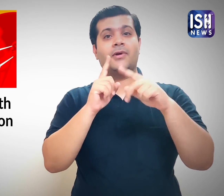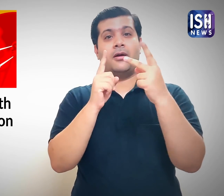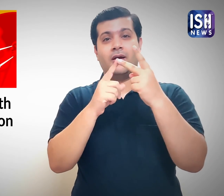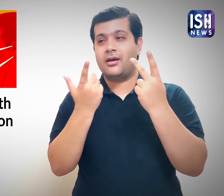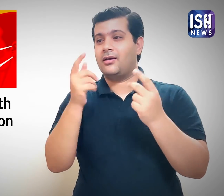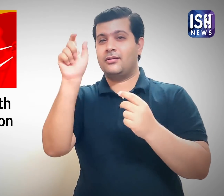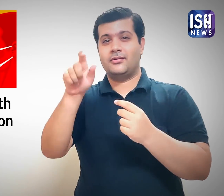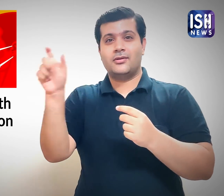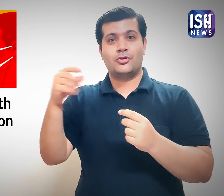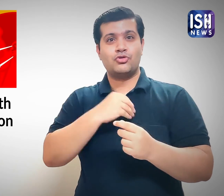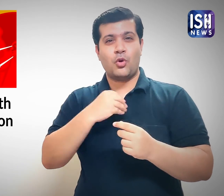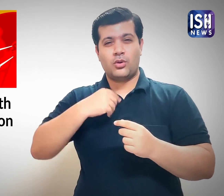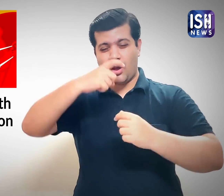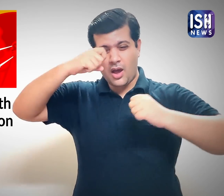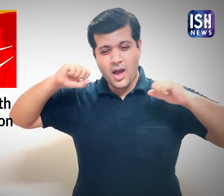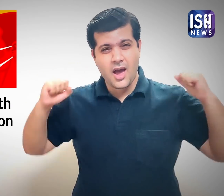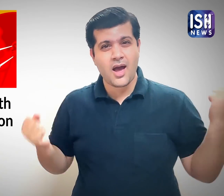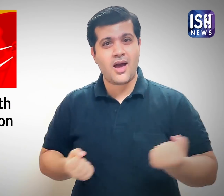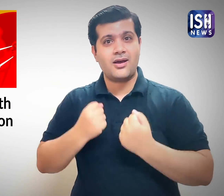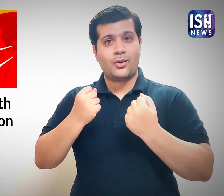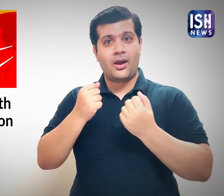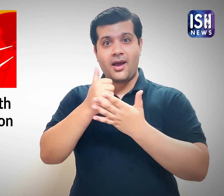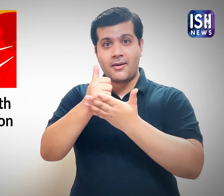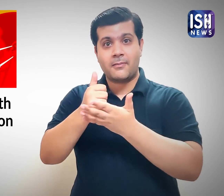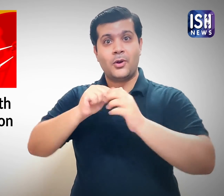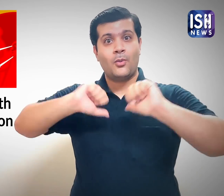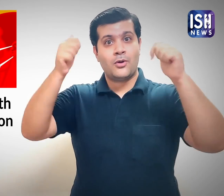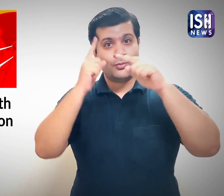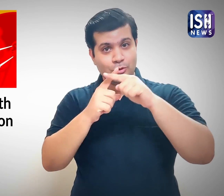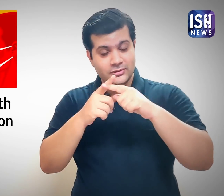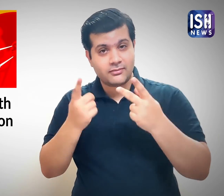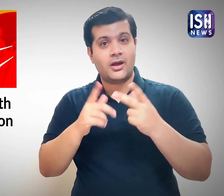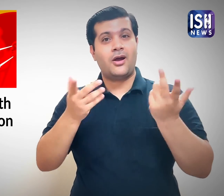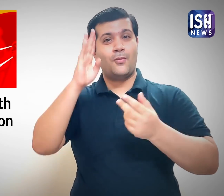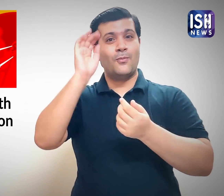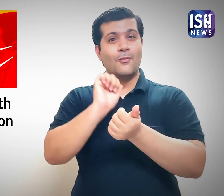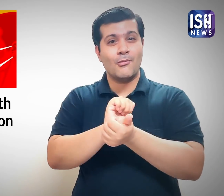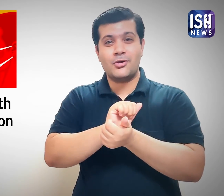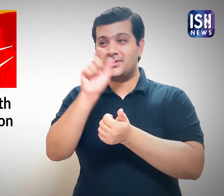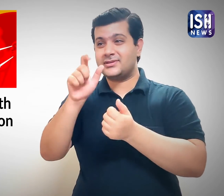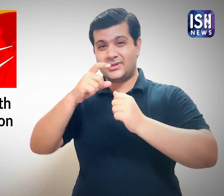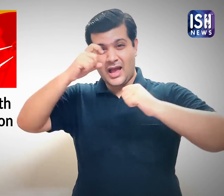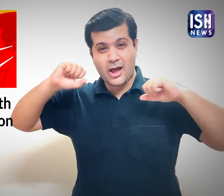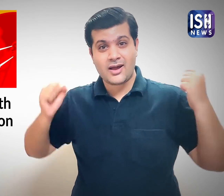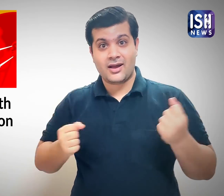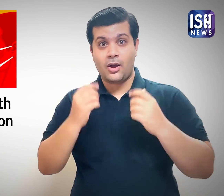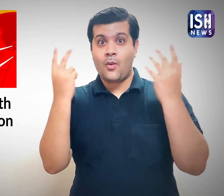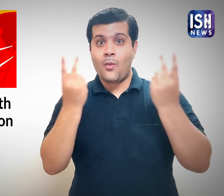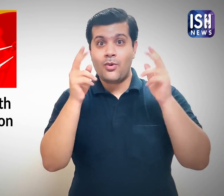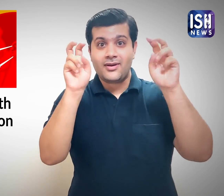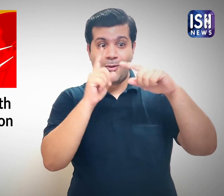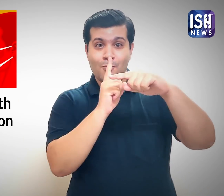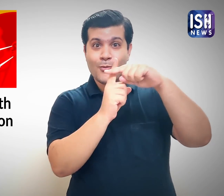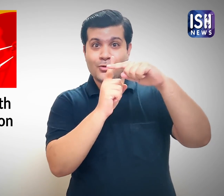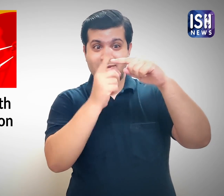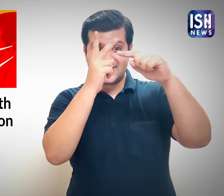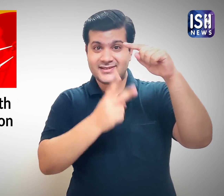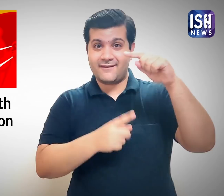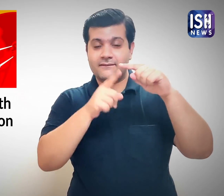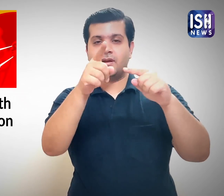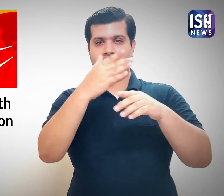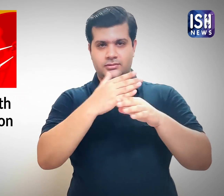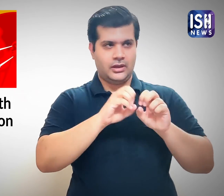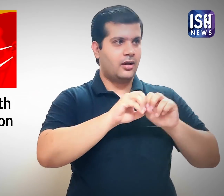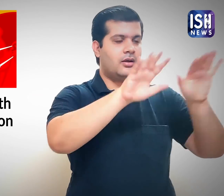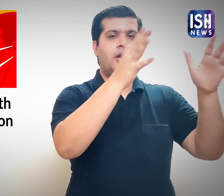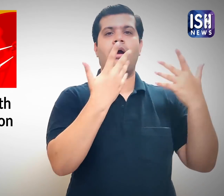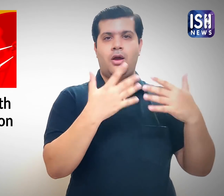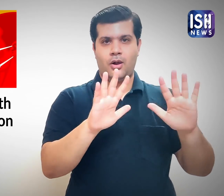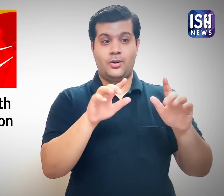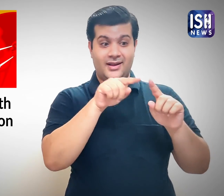and stories about the hardwork of healthcare workers and security officials.